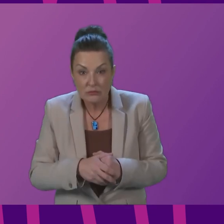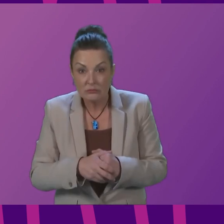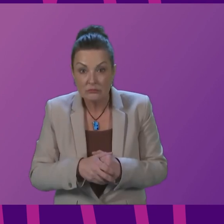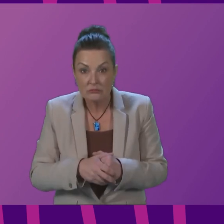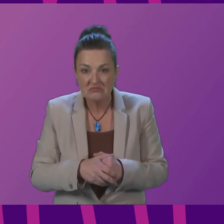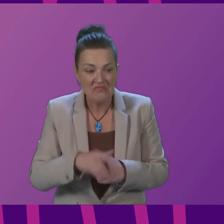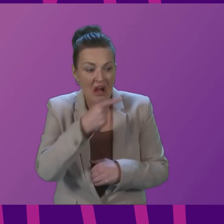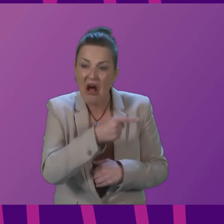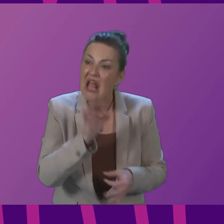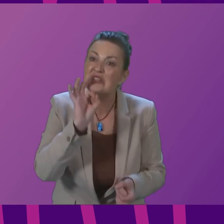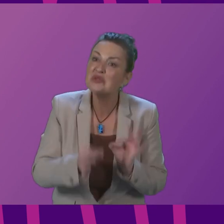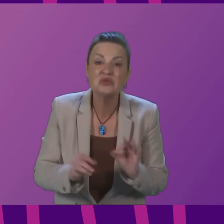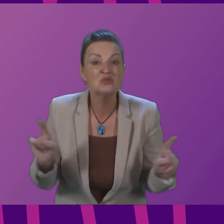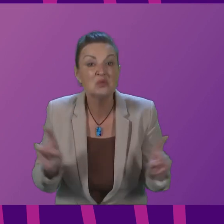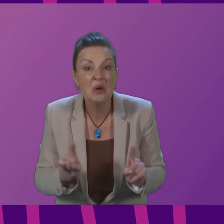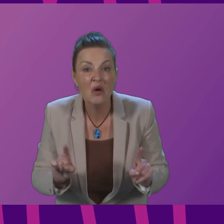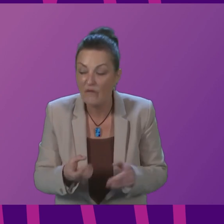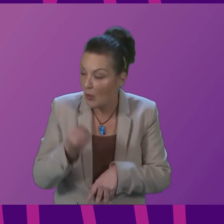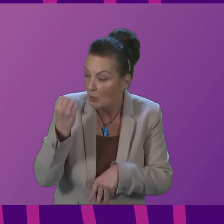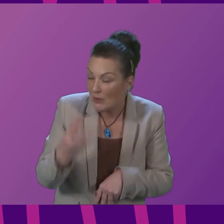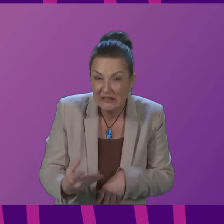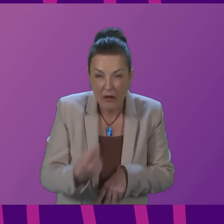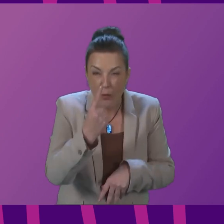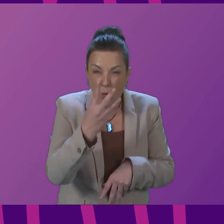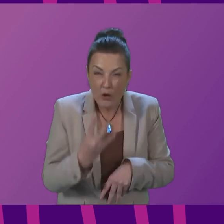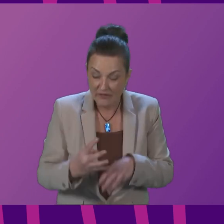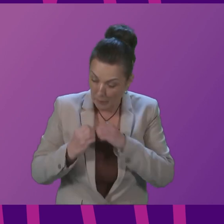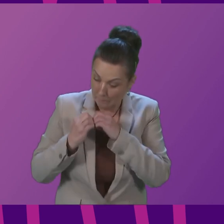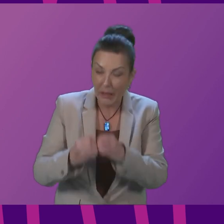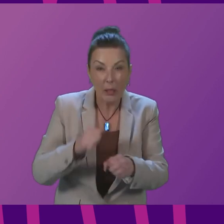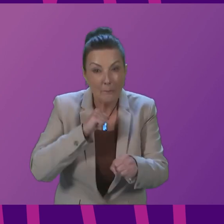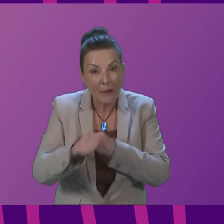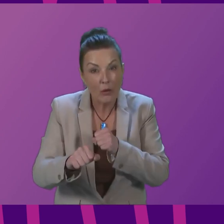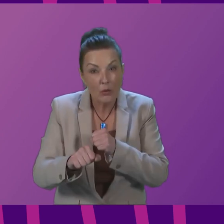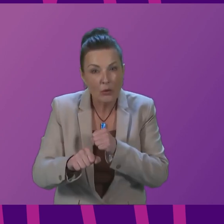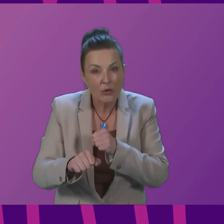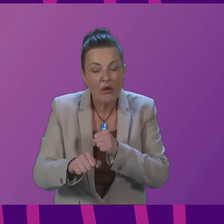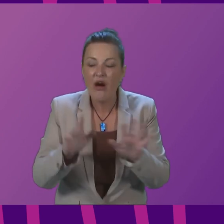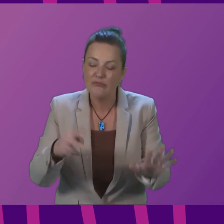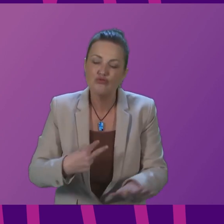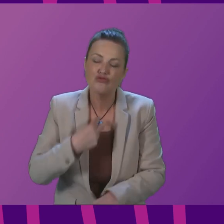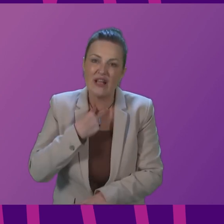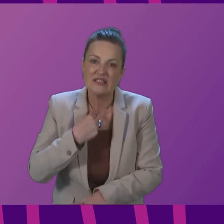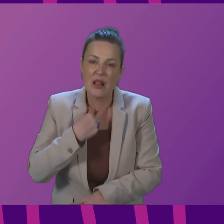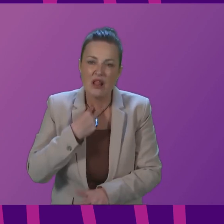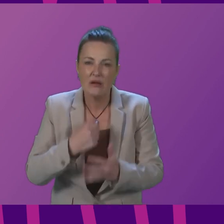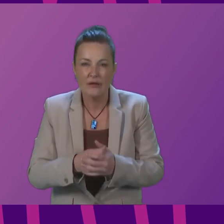Her feeble excuse for wasting a quarter of a billion pounds on the ferries is that it